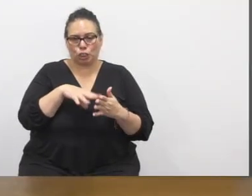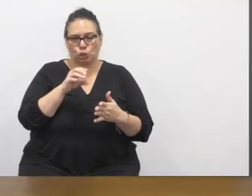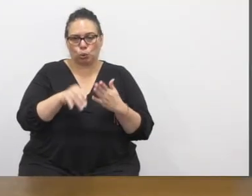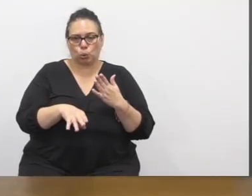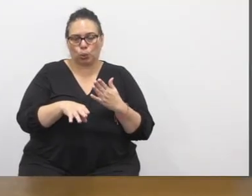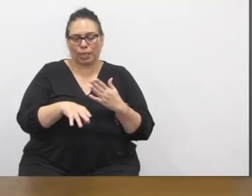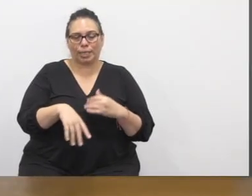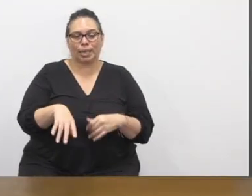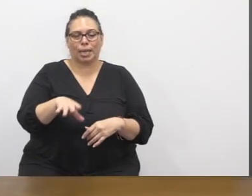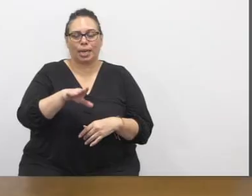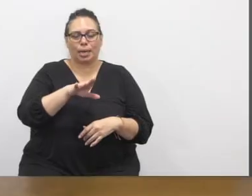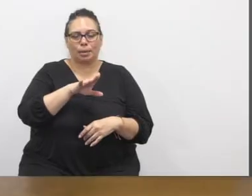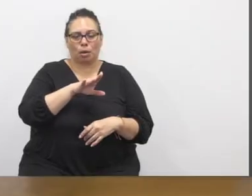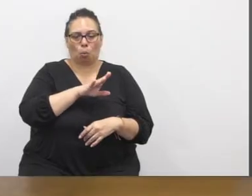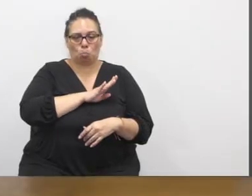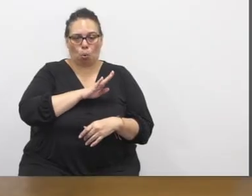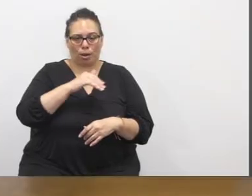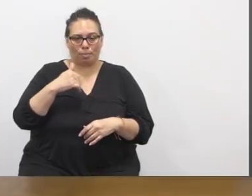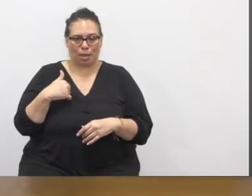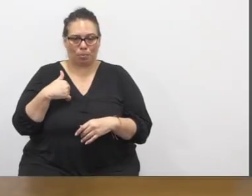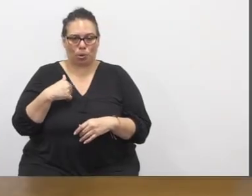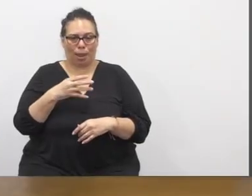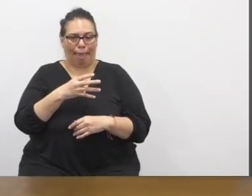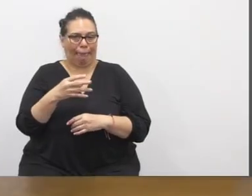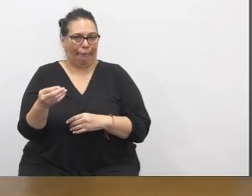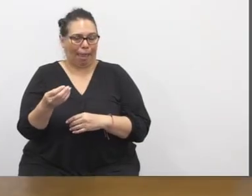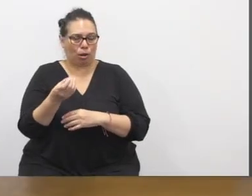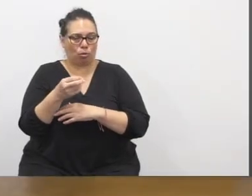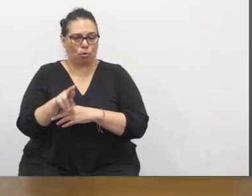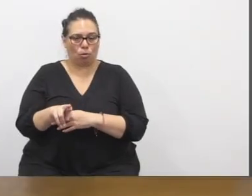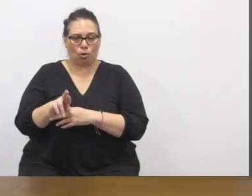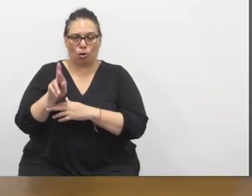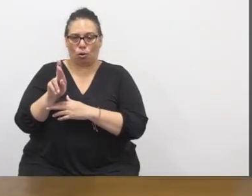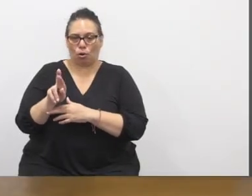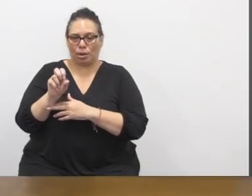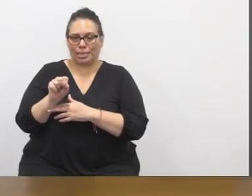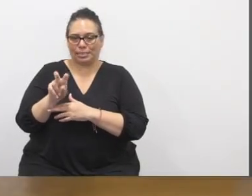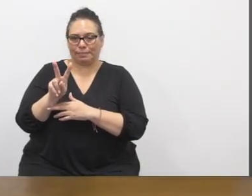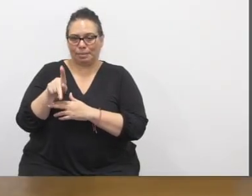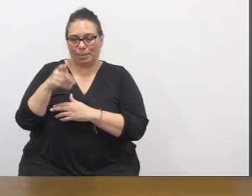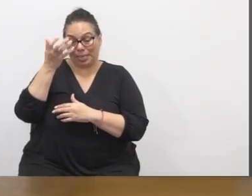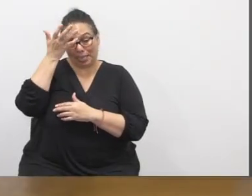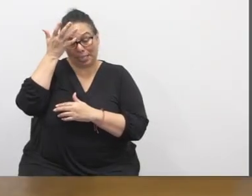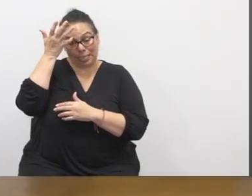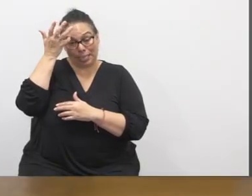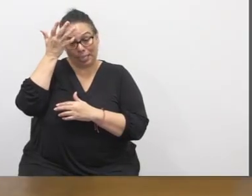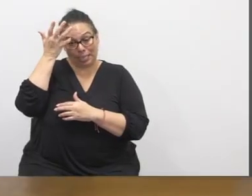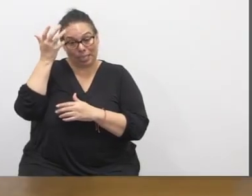and/or RSVP member in the same application. In addition, what's exciting about